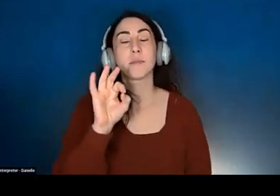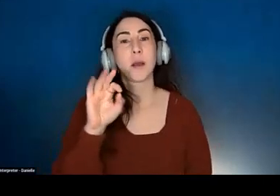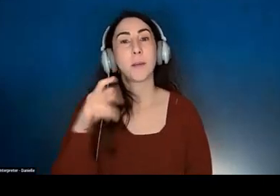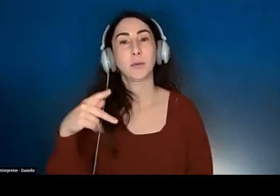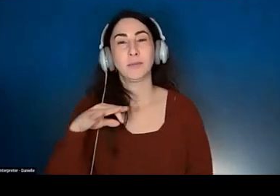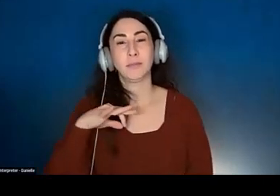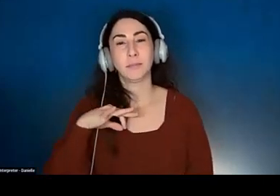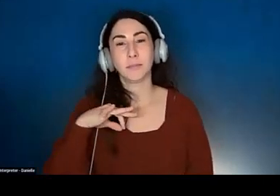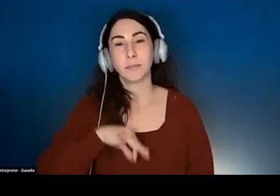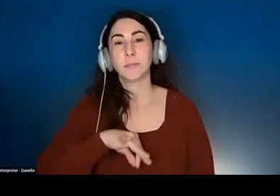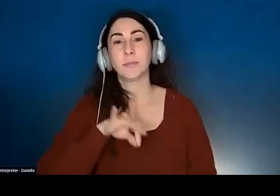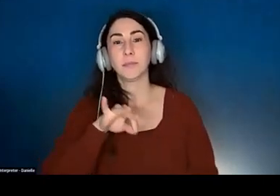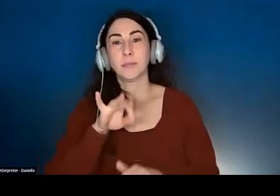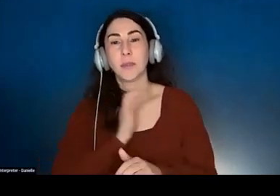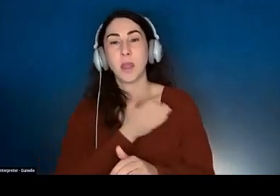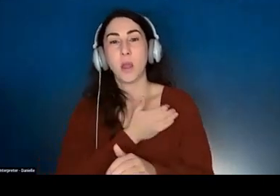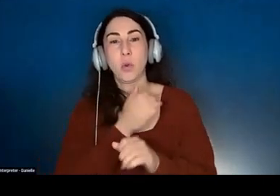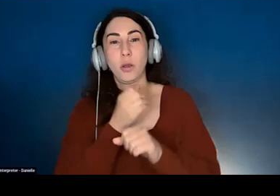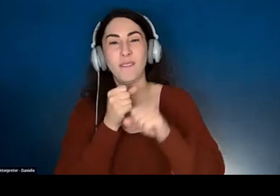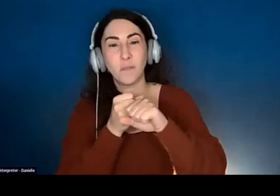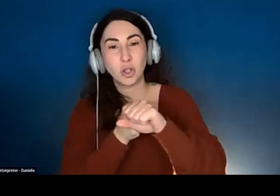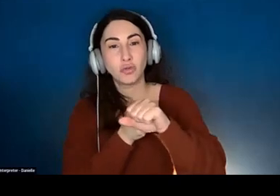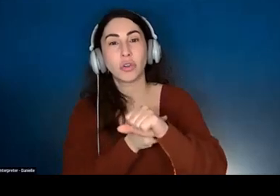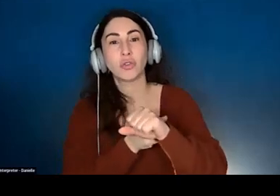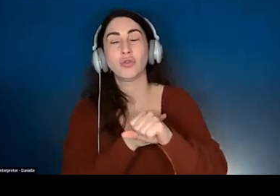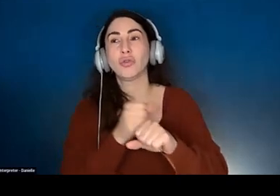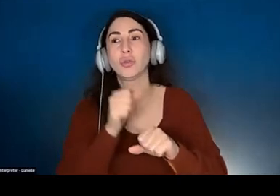the reports and the data elements to help us kind of